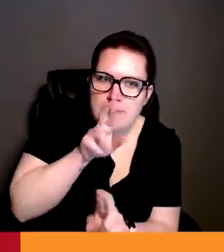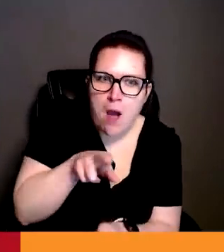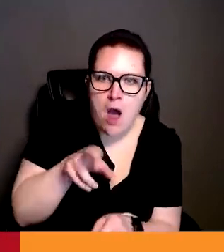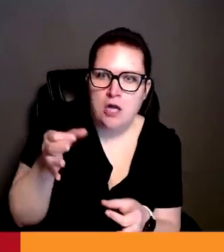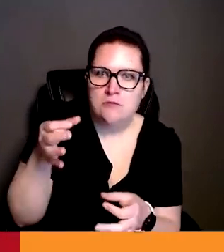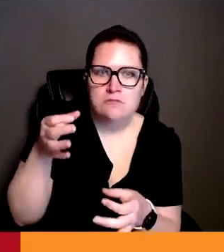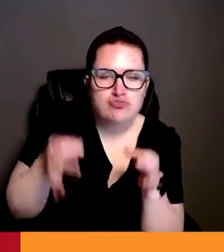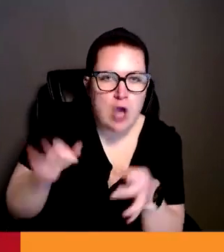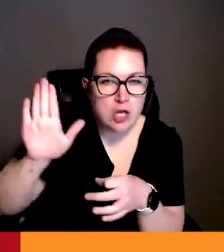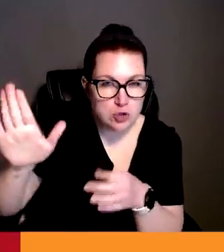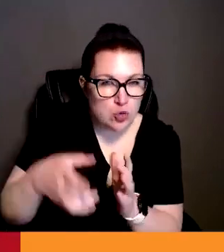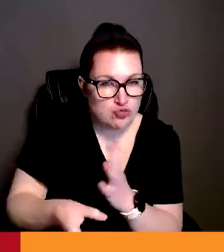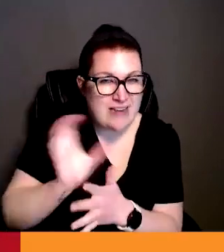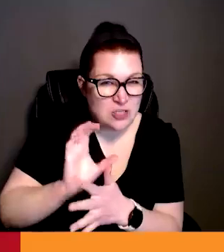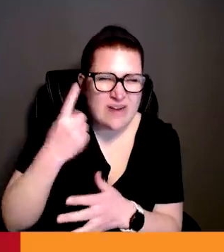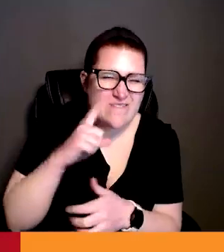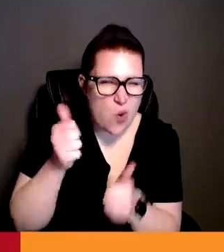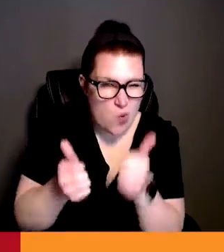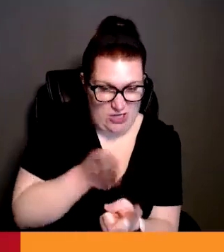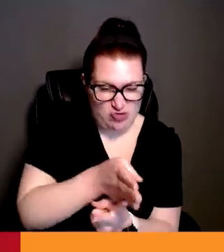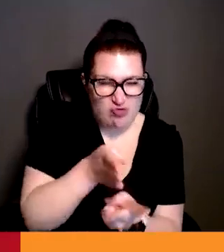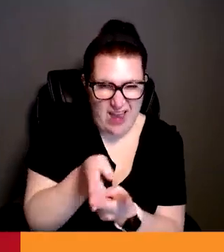for the specific track you are applying to.